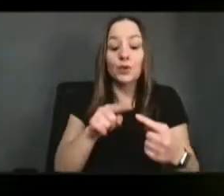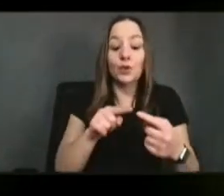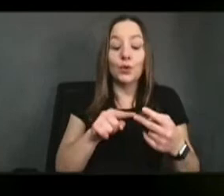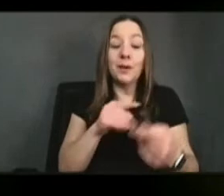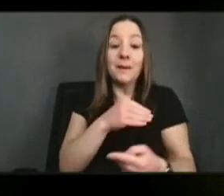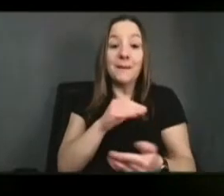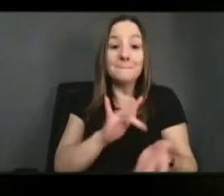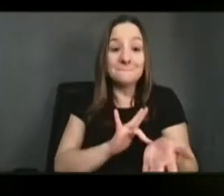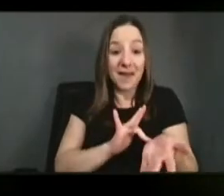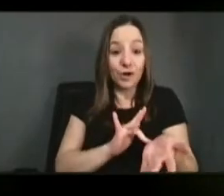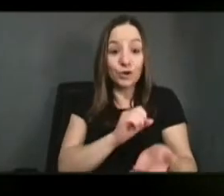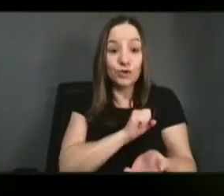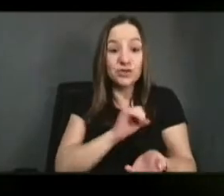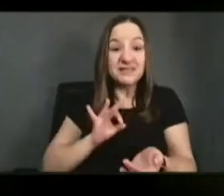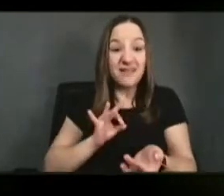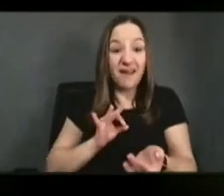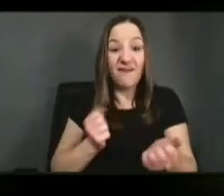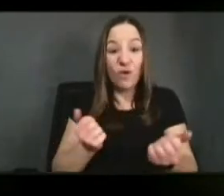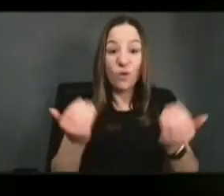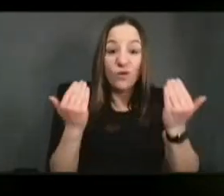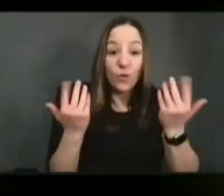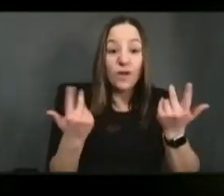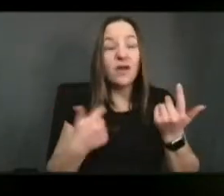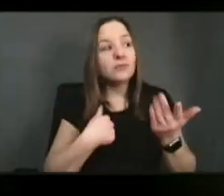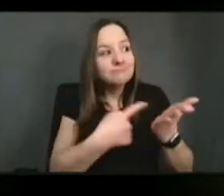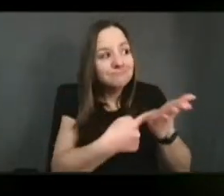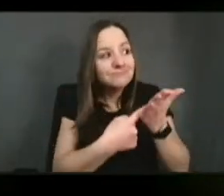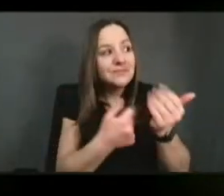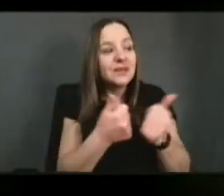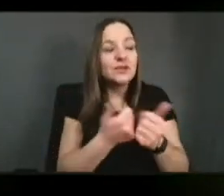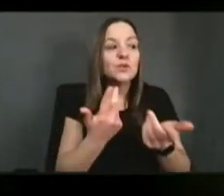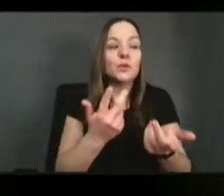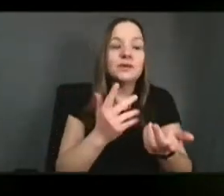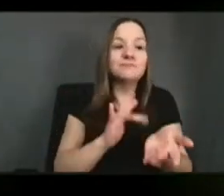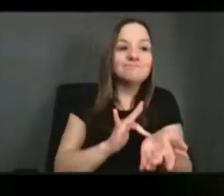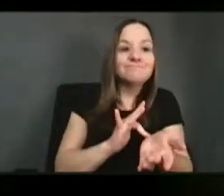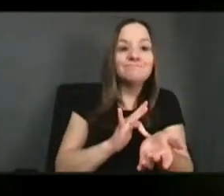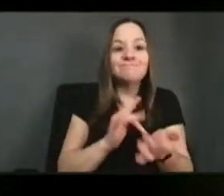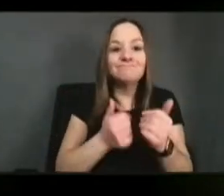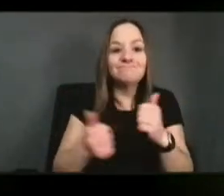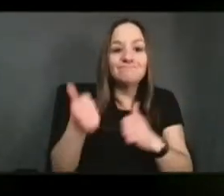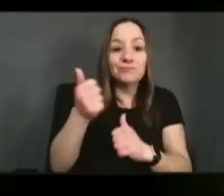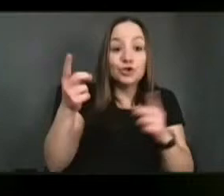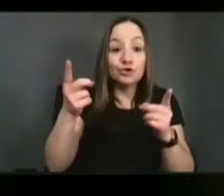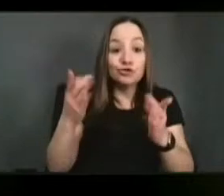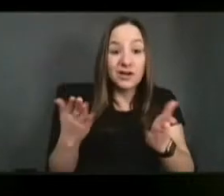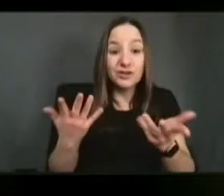hospitals the overload on the medical system. And when I talk to people that I've talked to